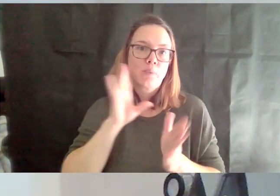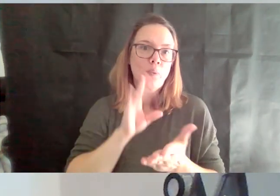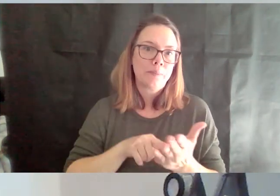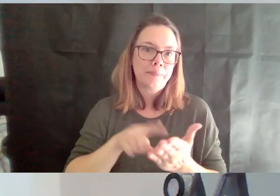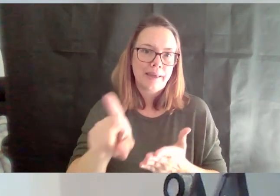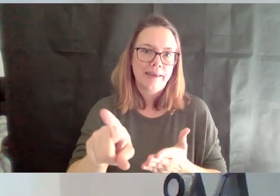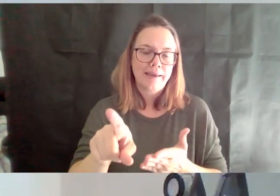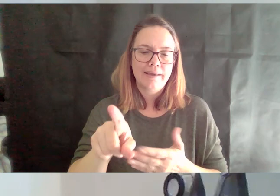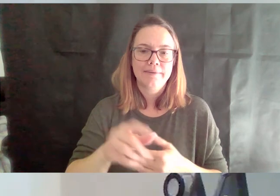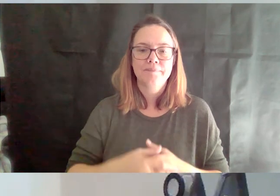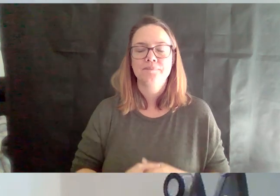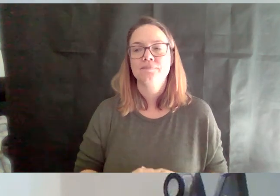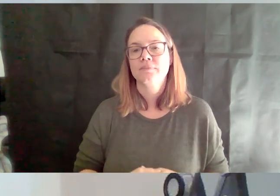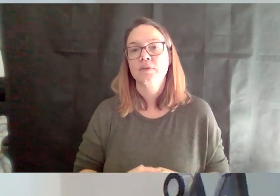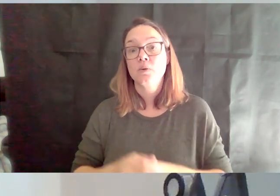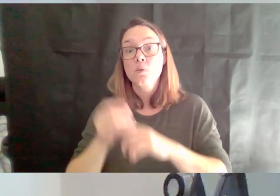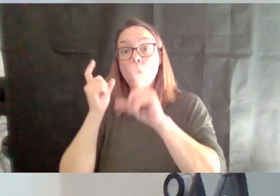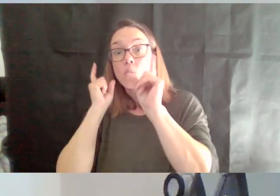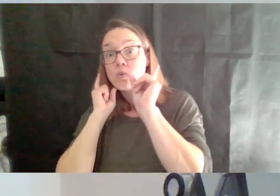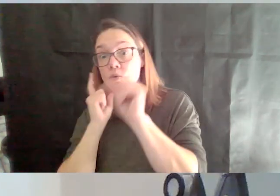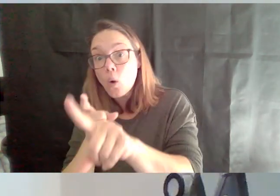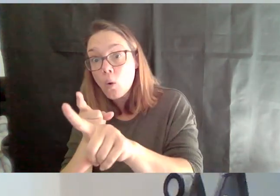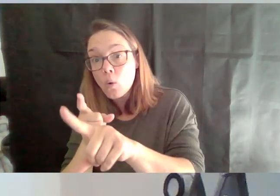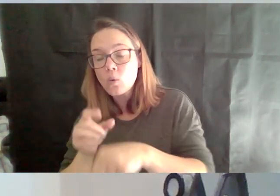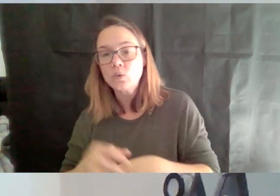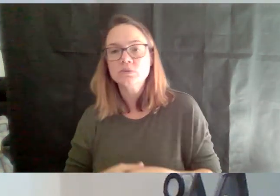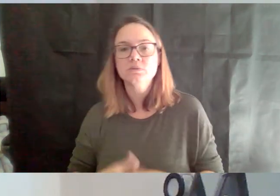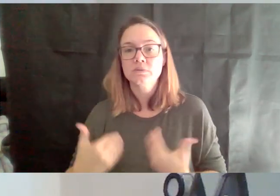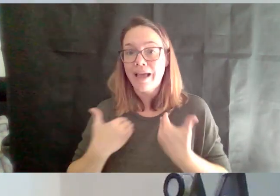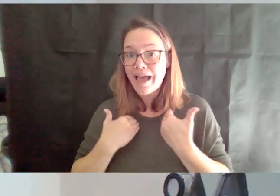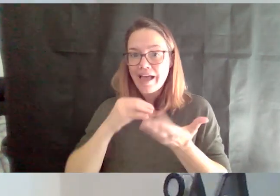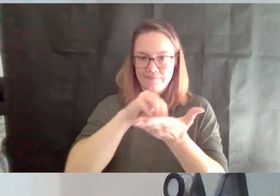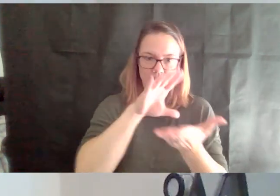We make sure there's money for a deposit, money going into savings for the deposit, and things like that.